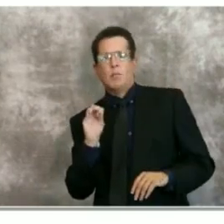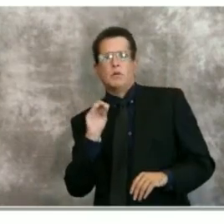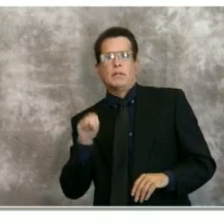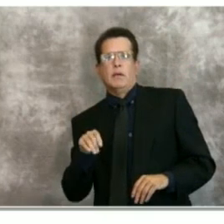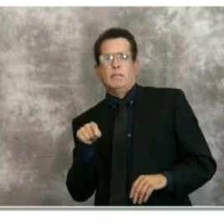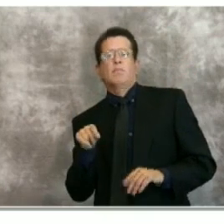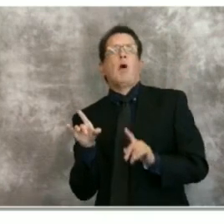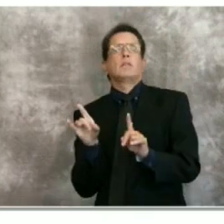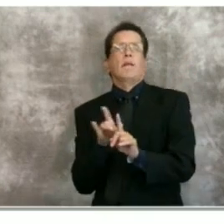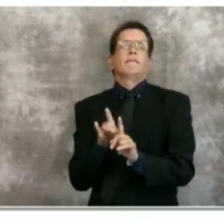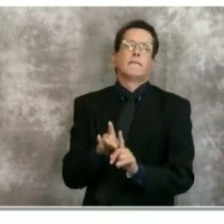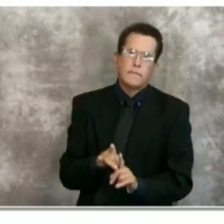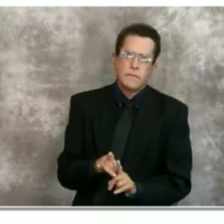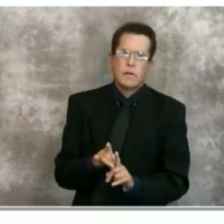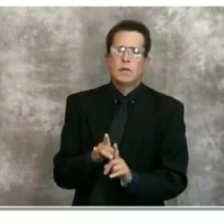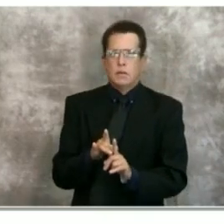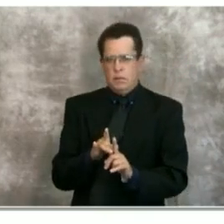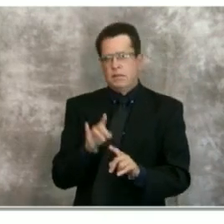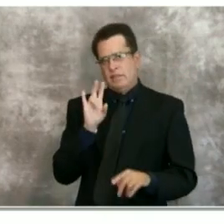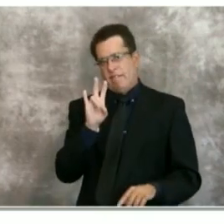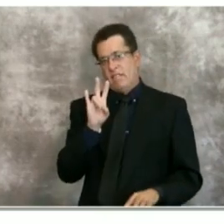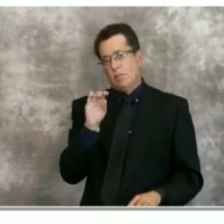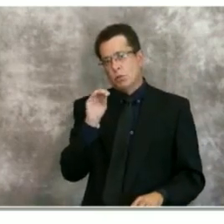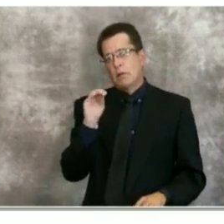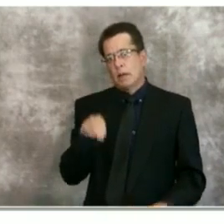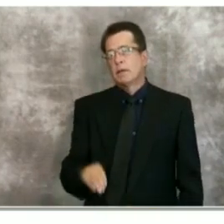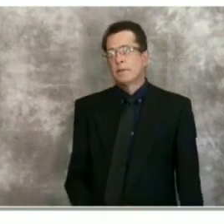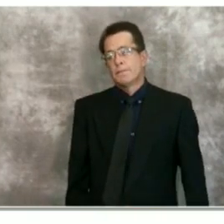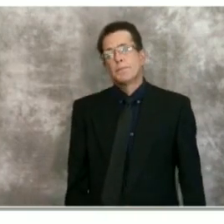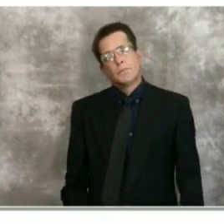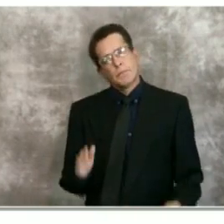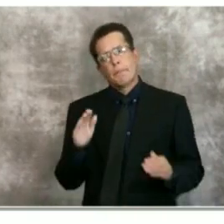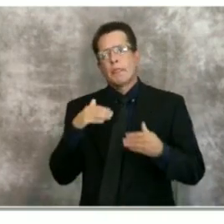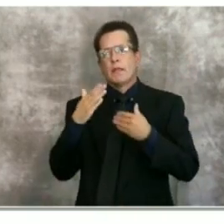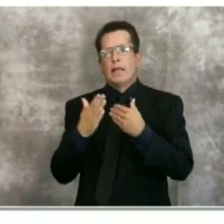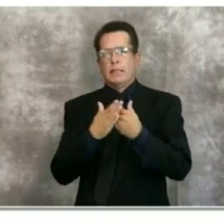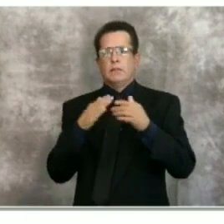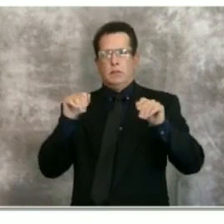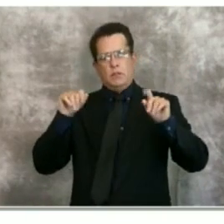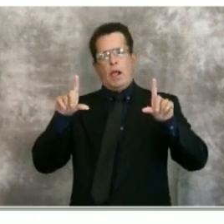NUMBER OF TESTS PERFORMED YESTERDAY. 7% OF THAT TOTAL.